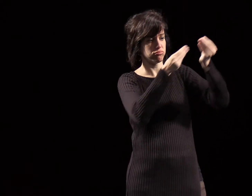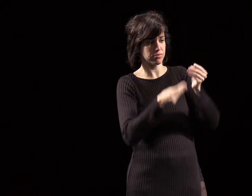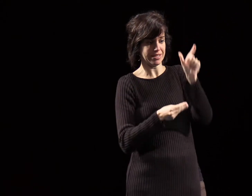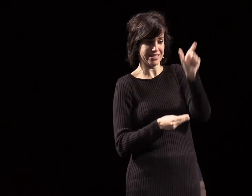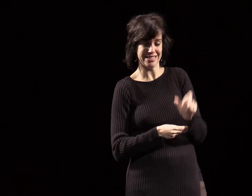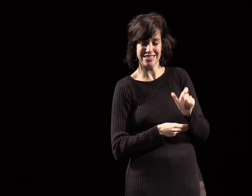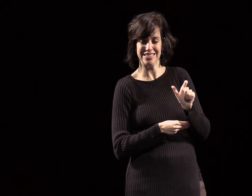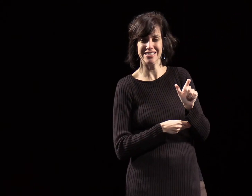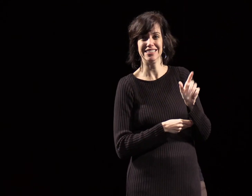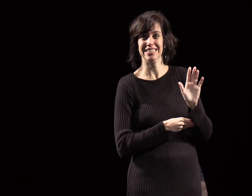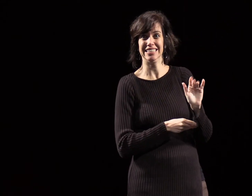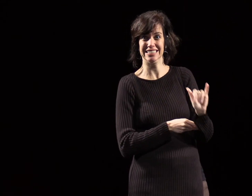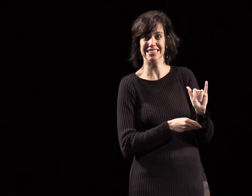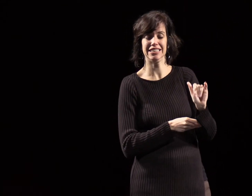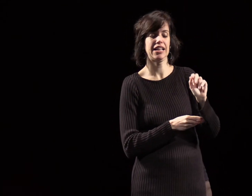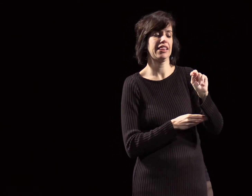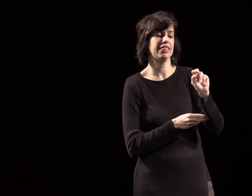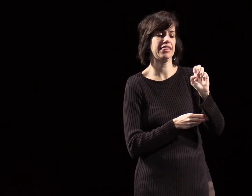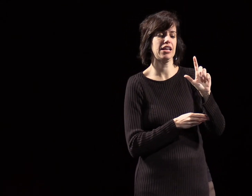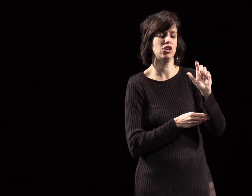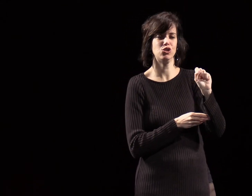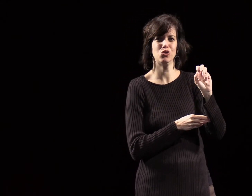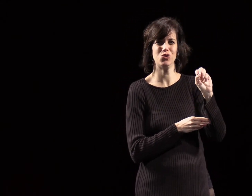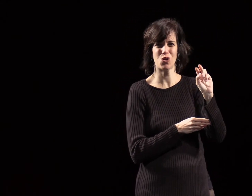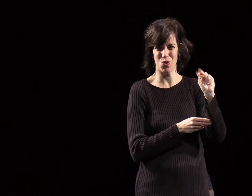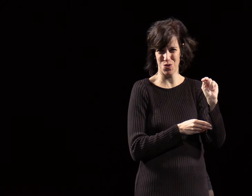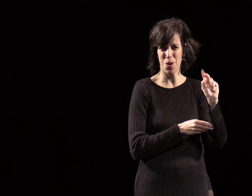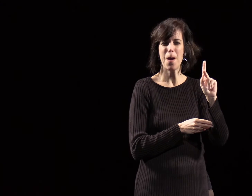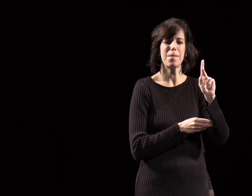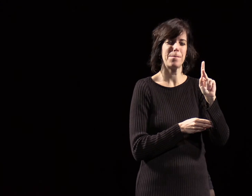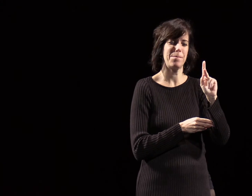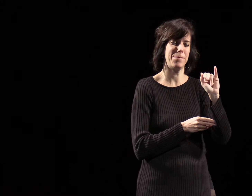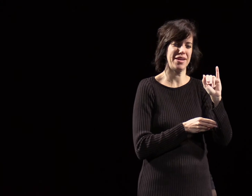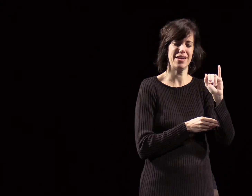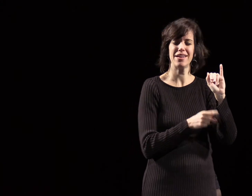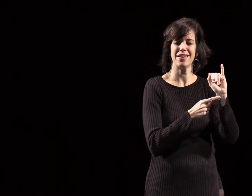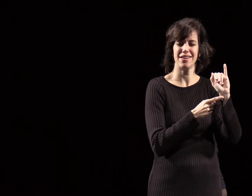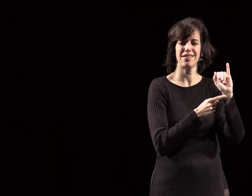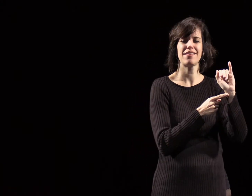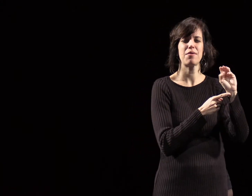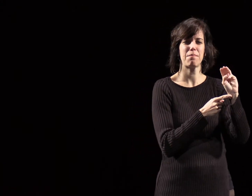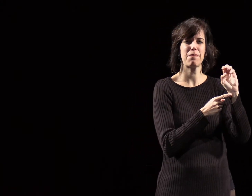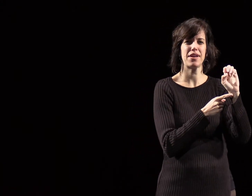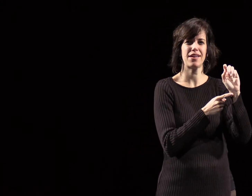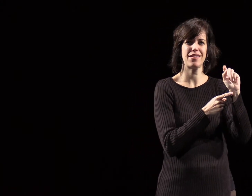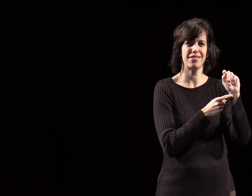my first influence was that gentleman Nelson Pimenta.